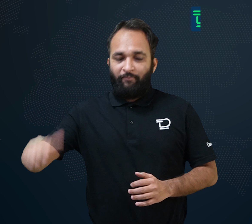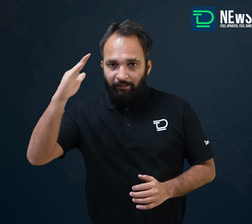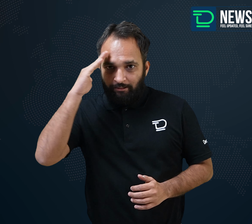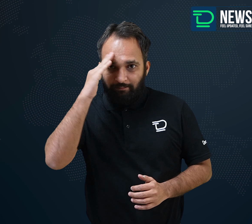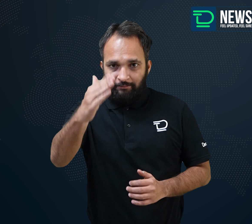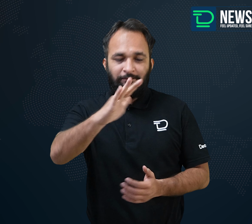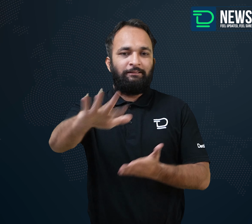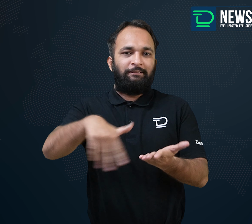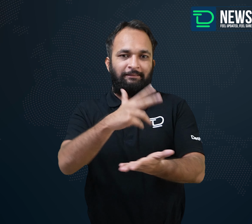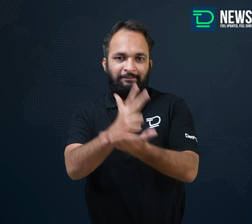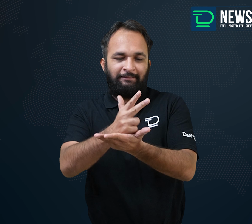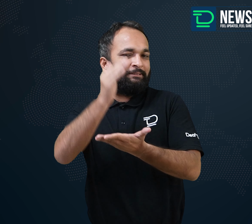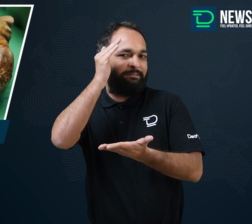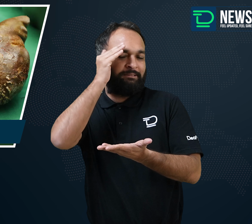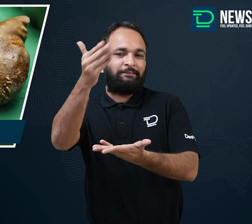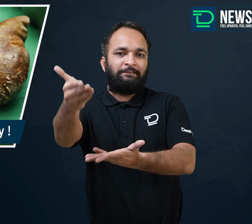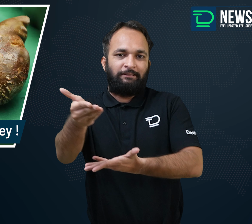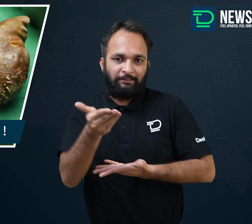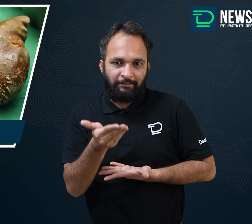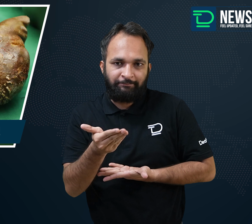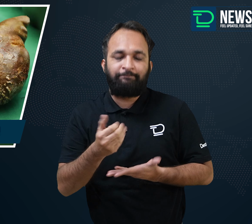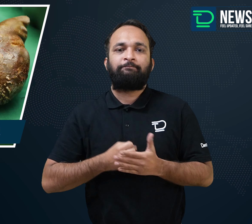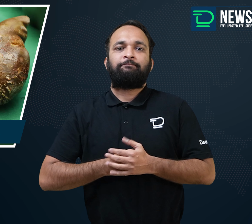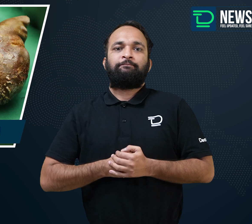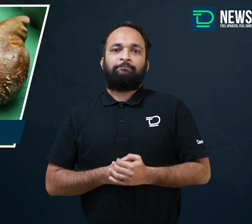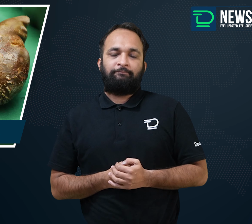Welcome to Deaf Talks NEWS